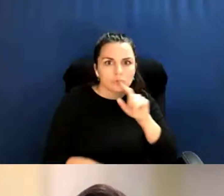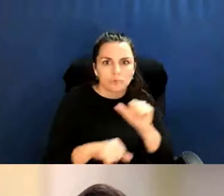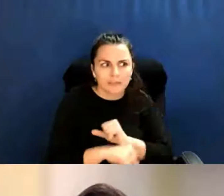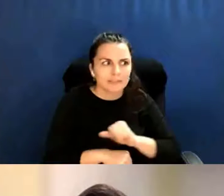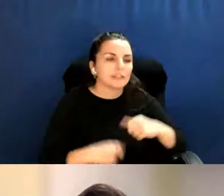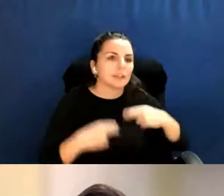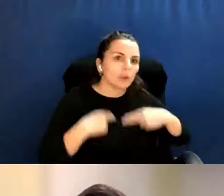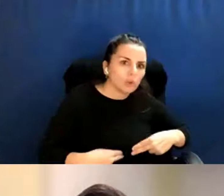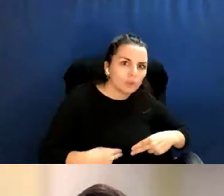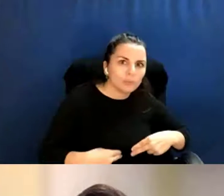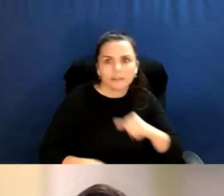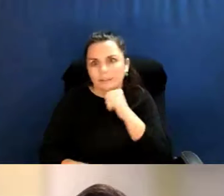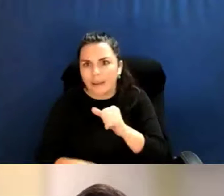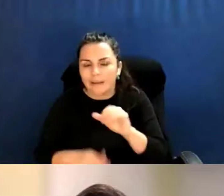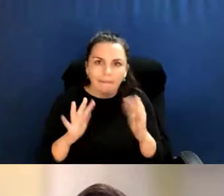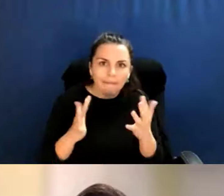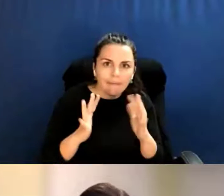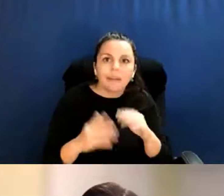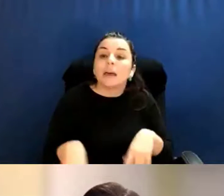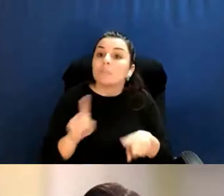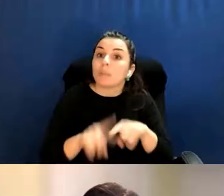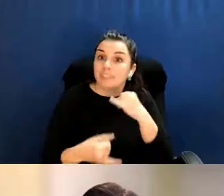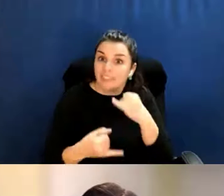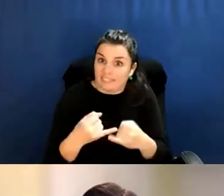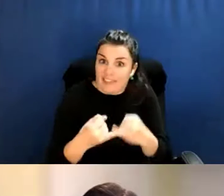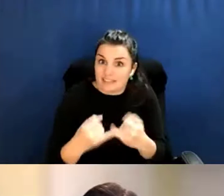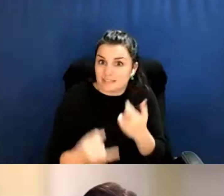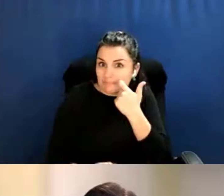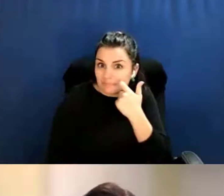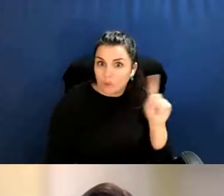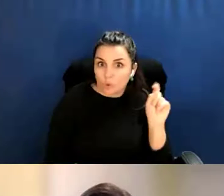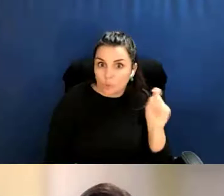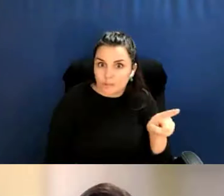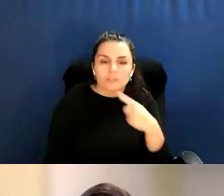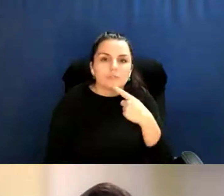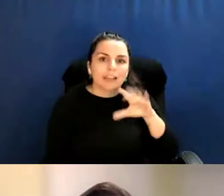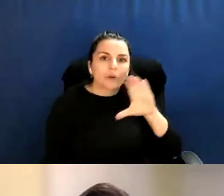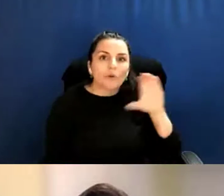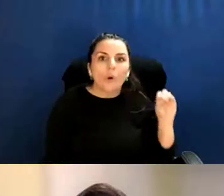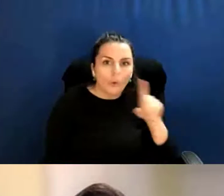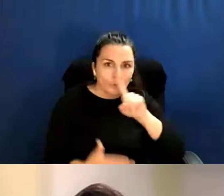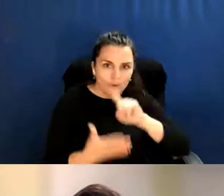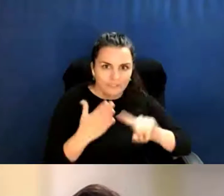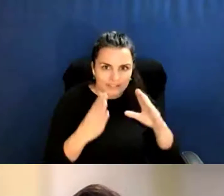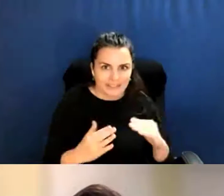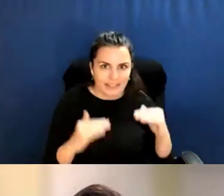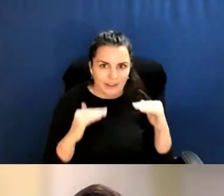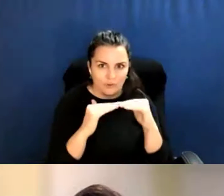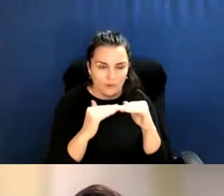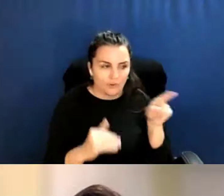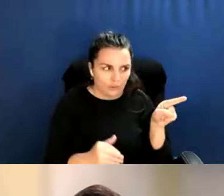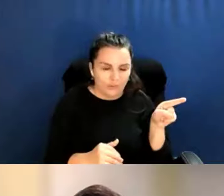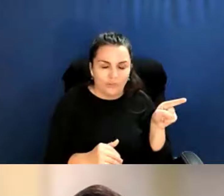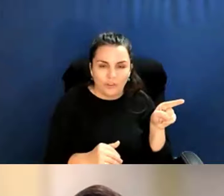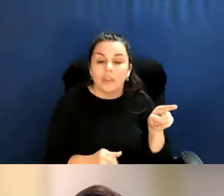Now just coming back to that last question, you mentioned co-investigators. So in the case of submitting that to the NIH,